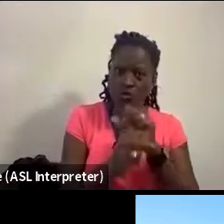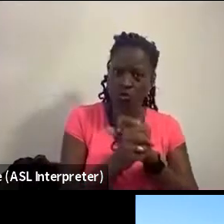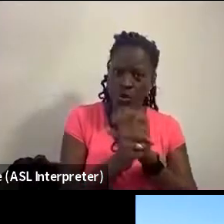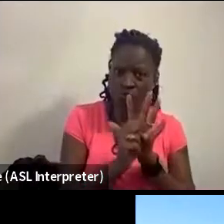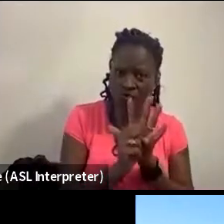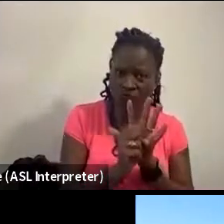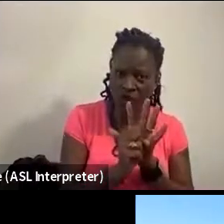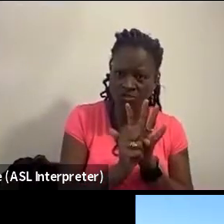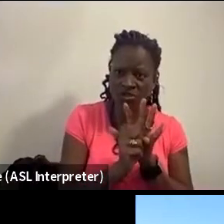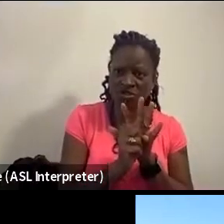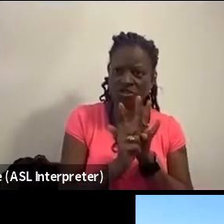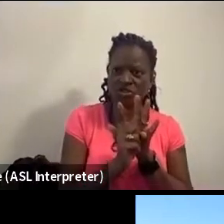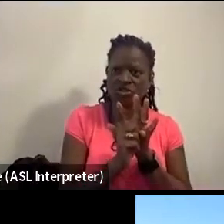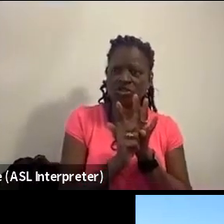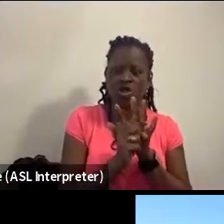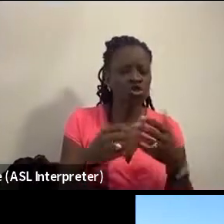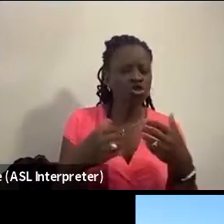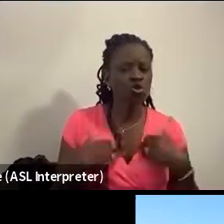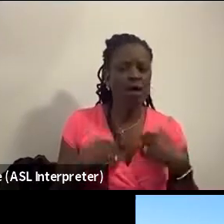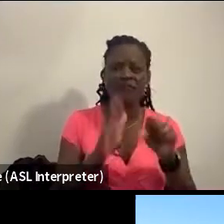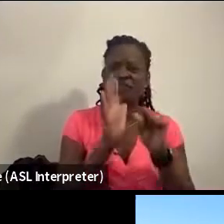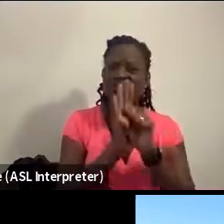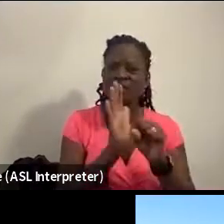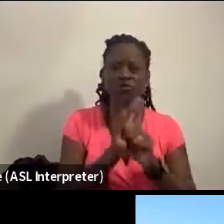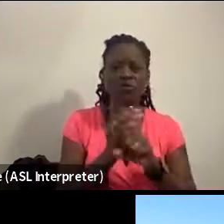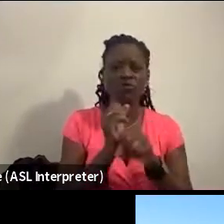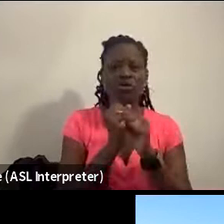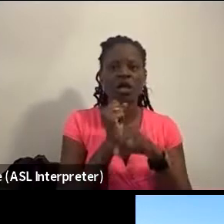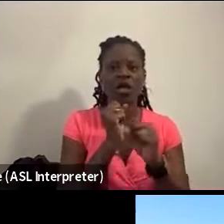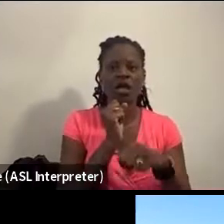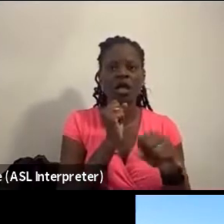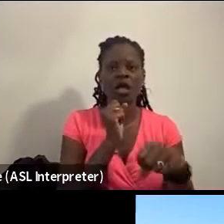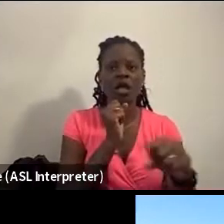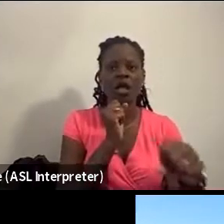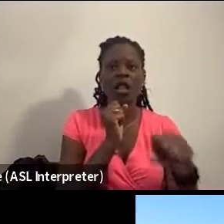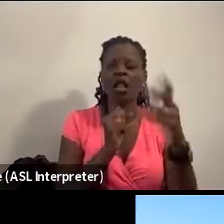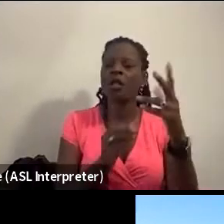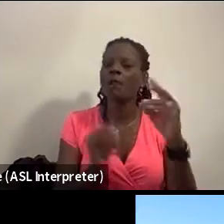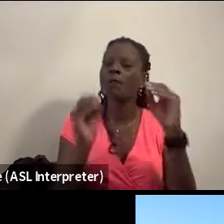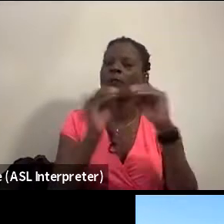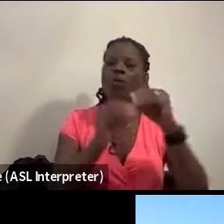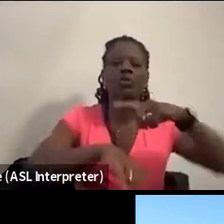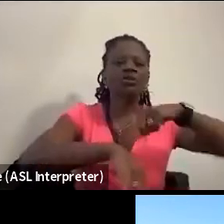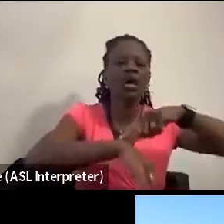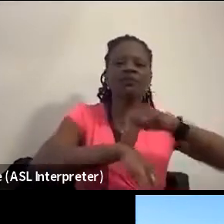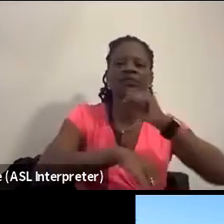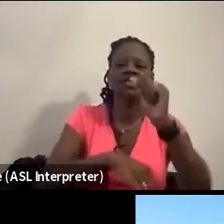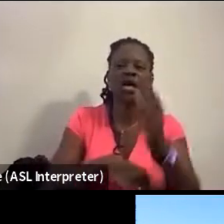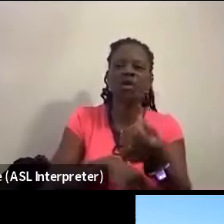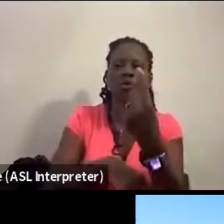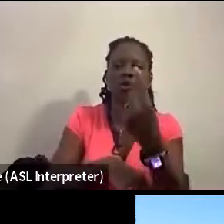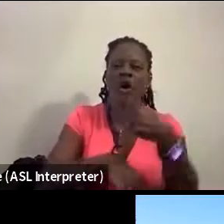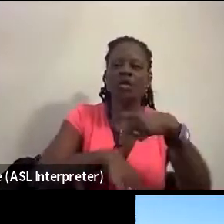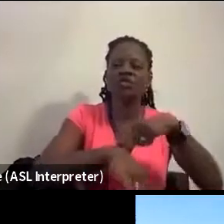And so you have symptoms for as long as the virus continues to replicate, which is not just a one time injection, it can be weeks.